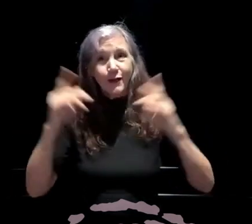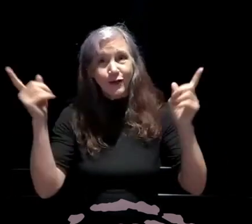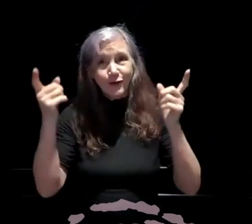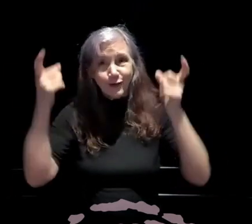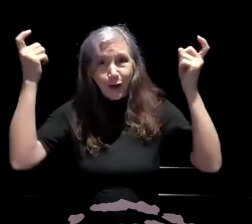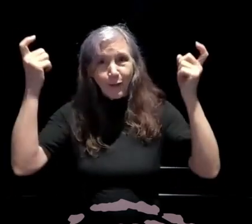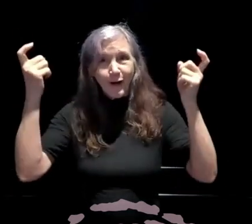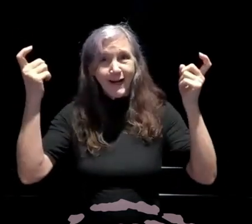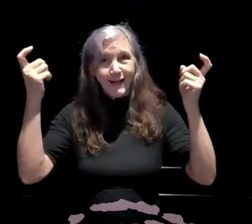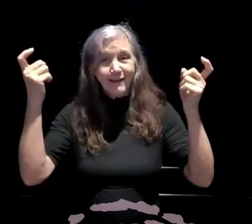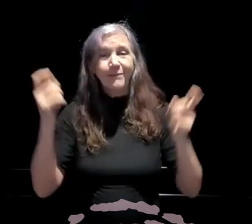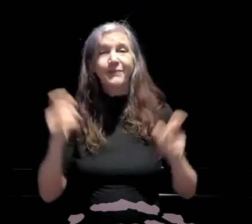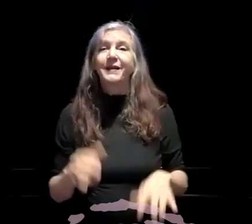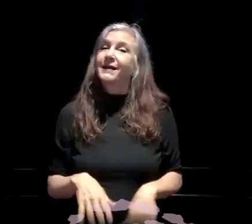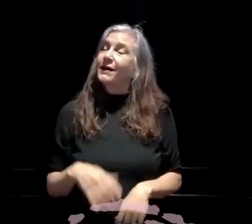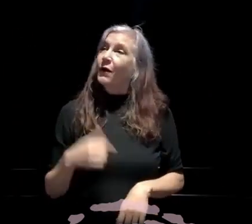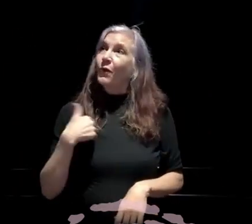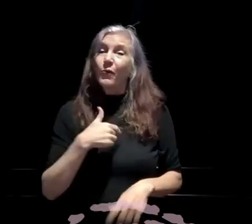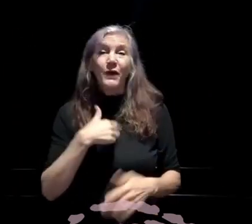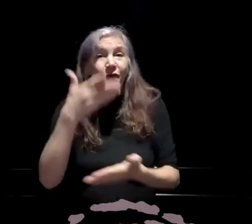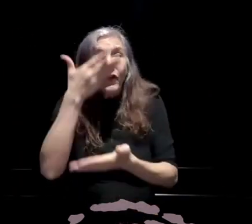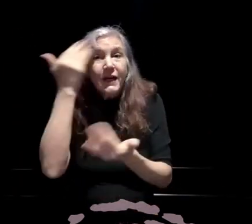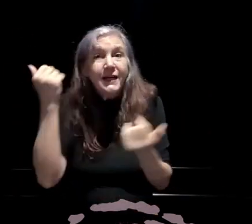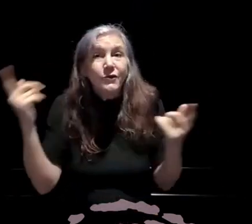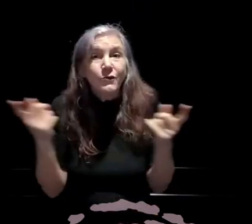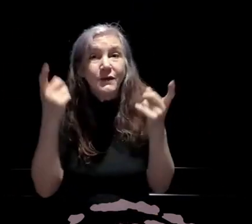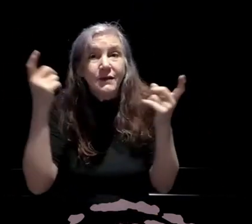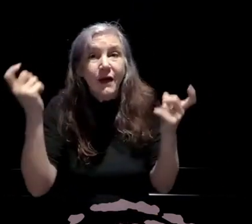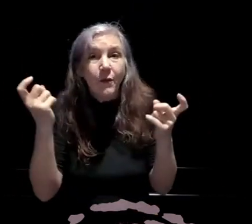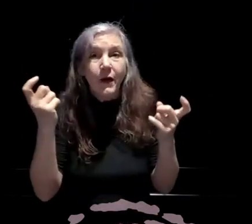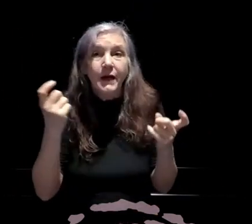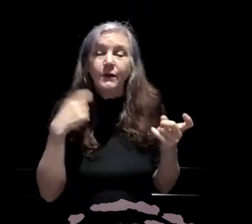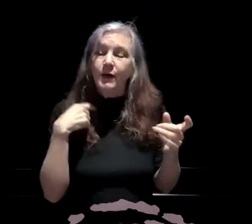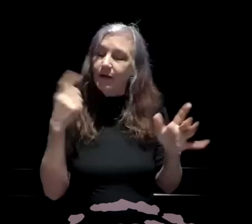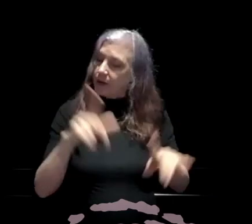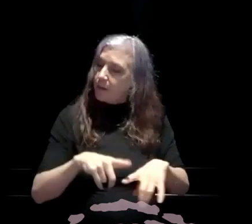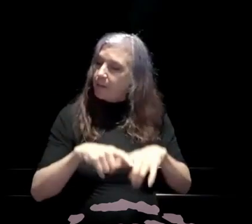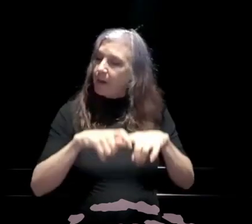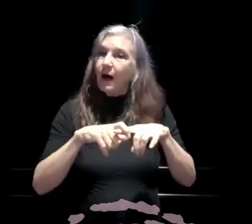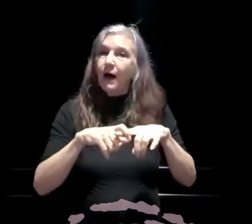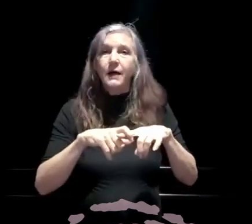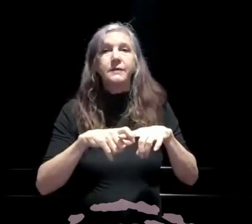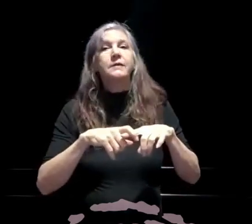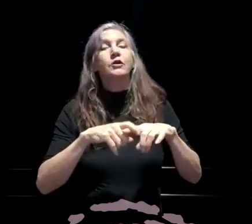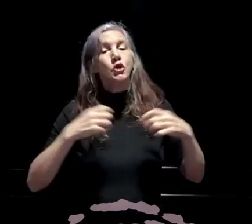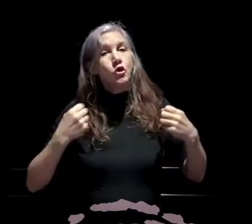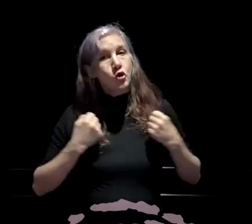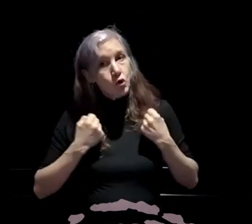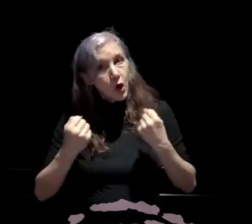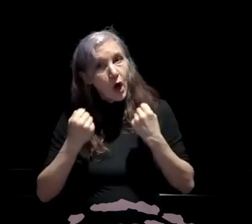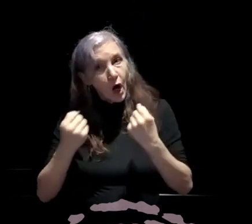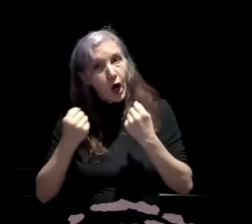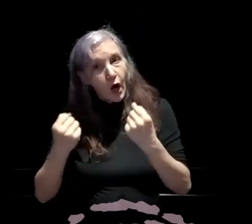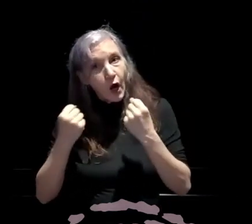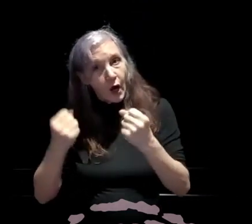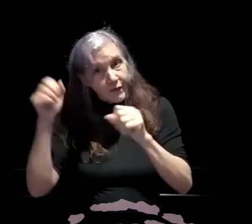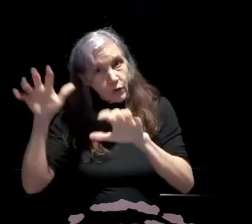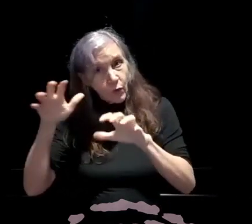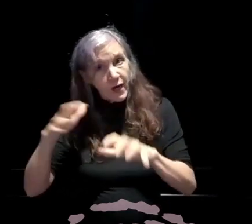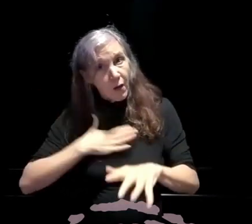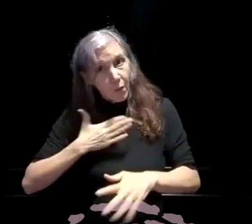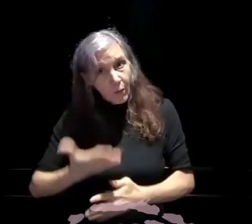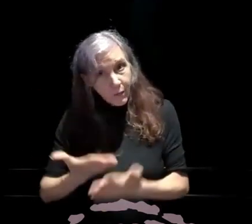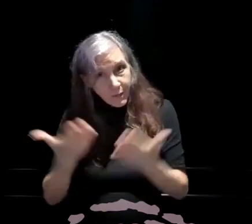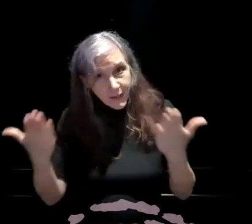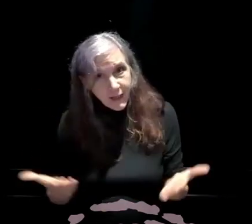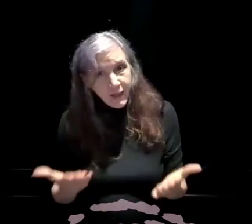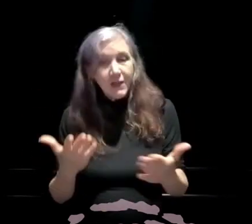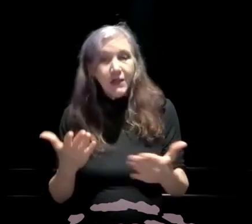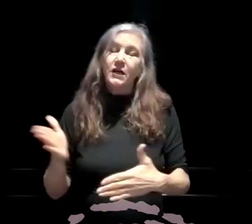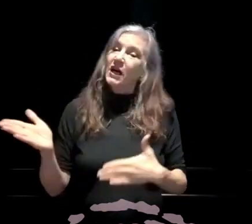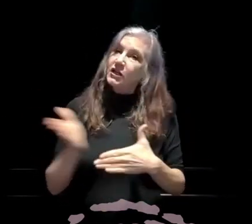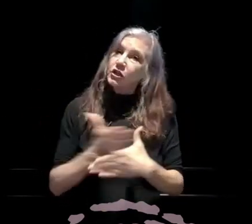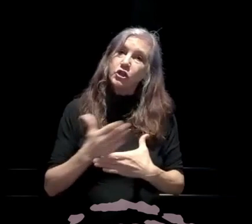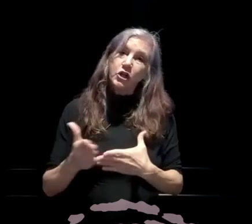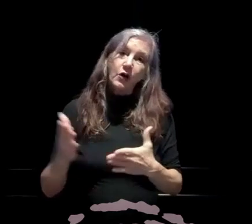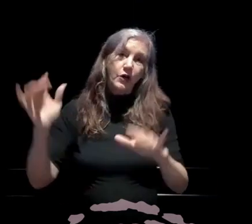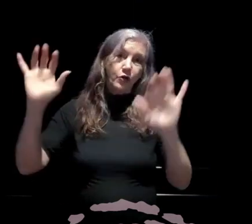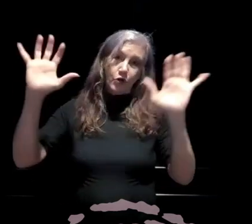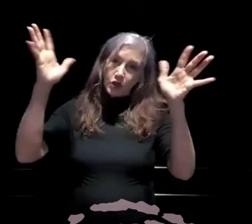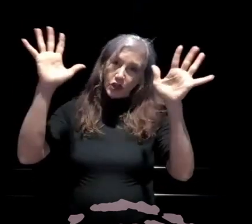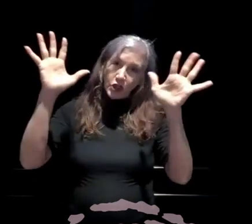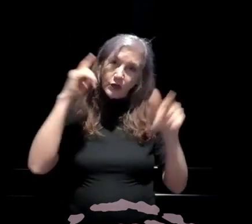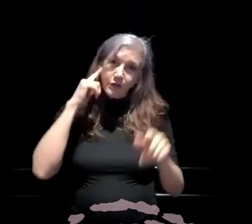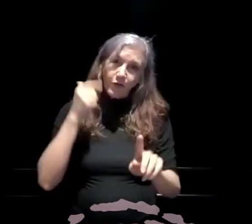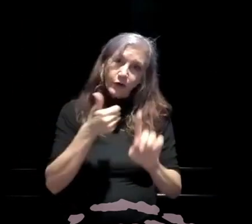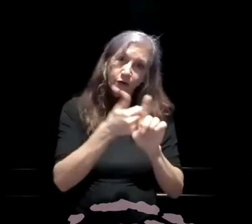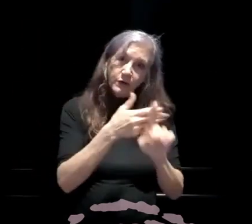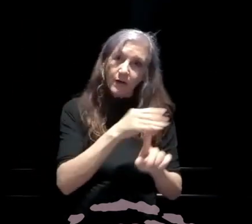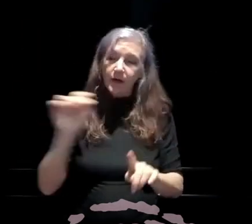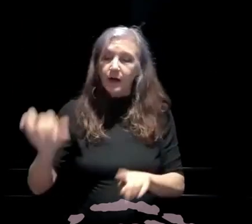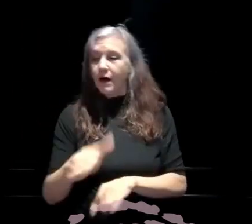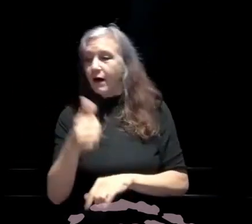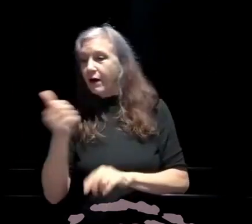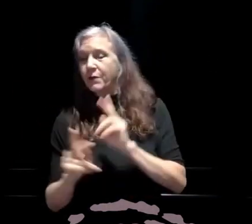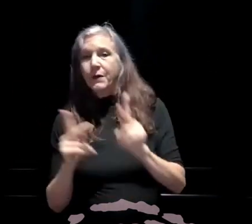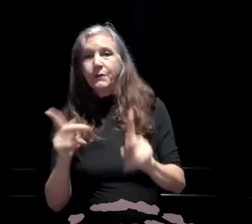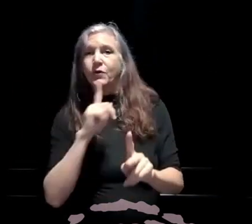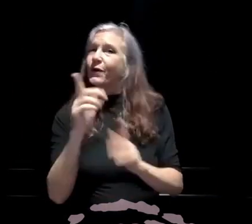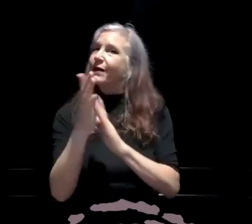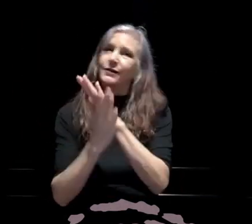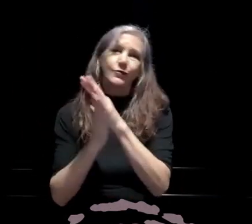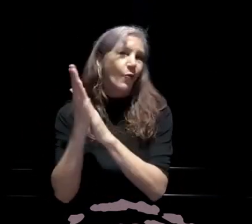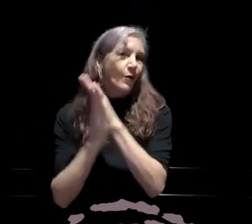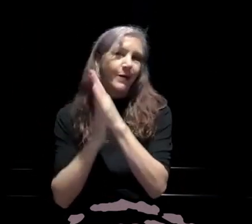Celebrating is something that so often we forget to do and pausing and driving through the rain and saying I'm willing to be here and sharing your cheers for yourself and everybody else I think is a big part of it.